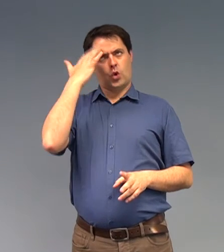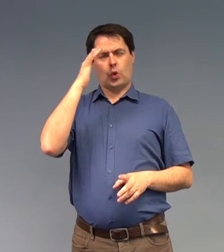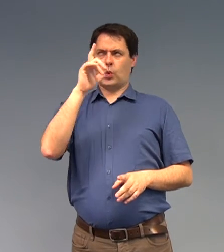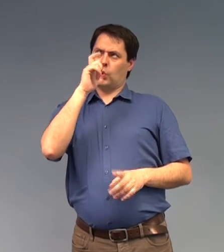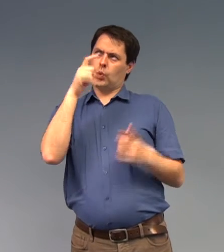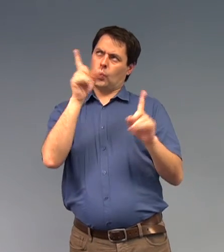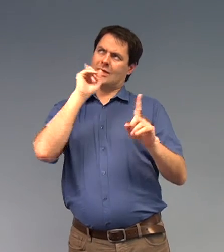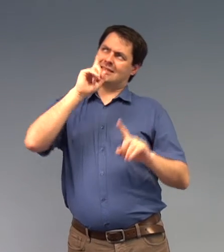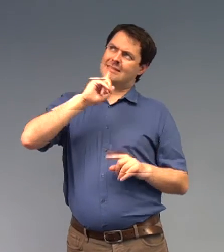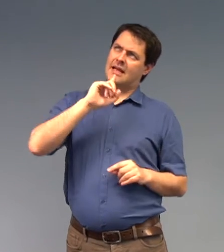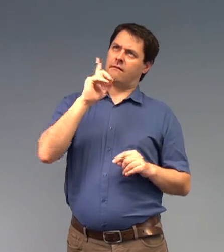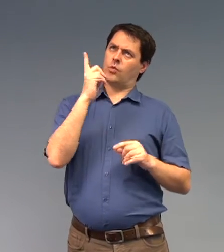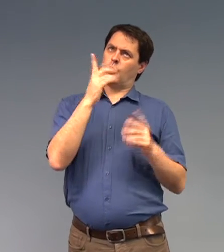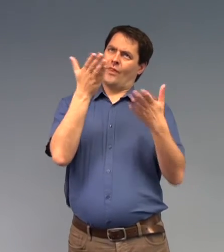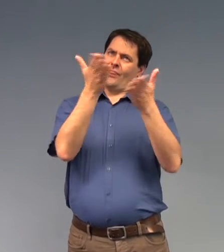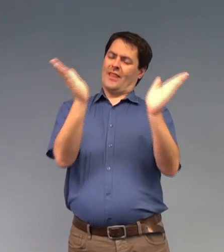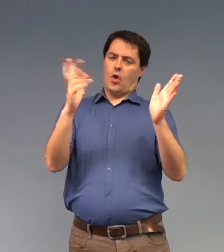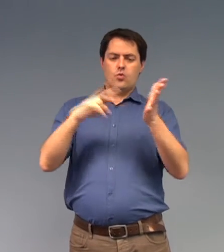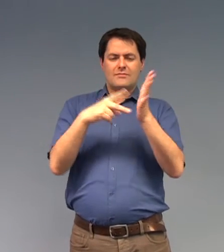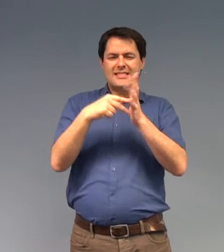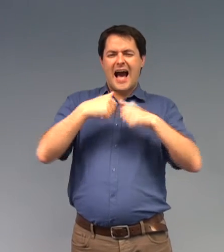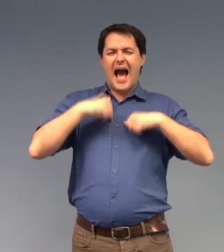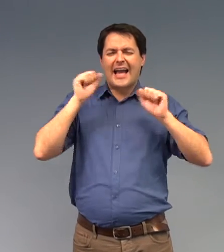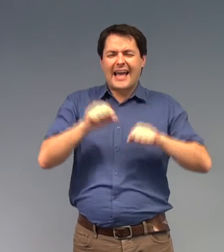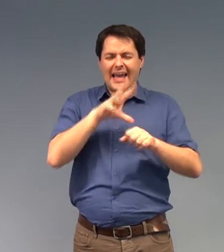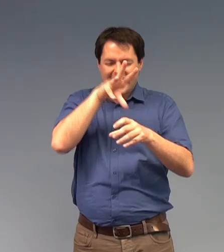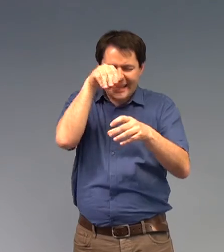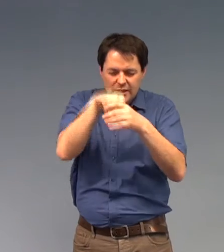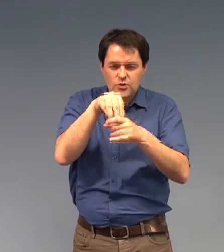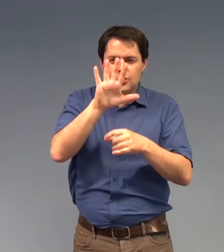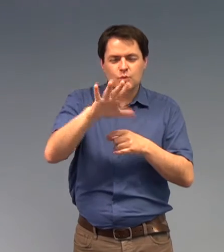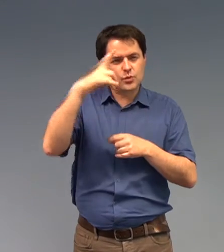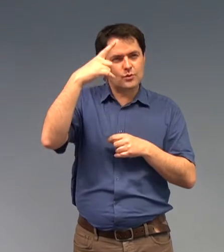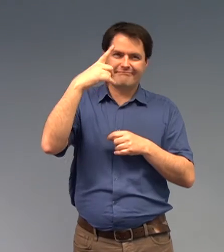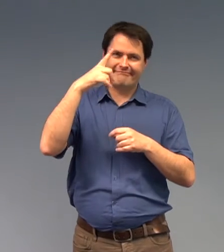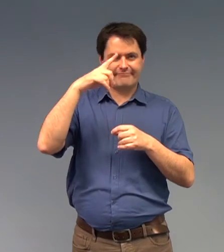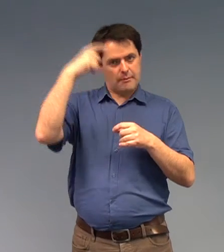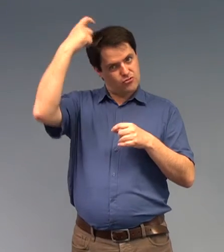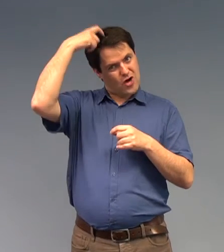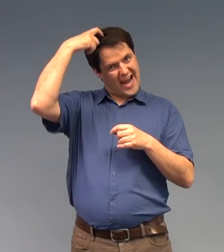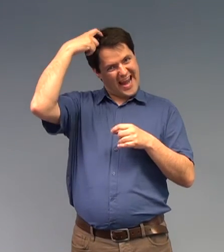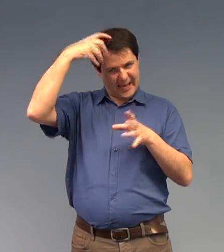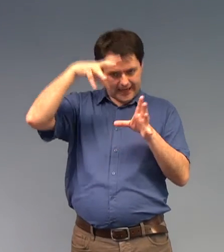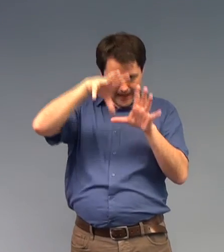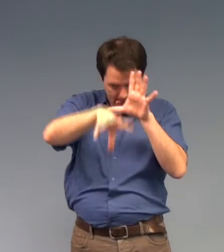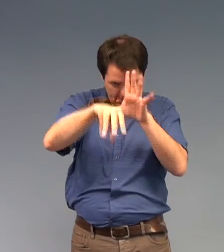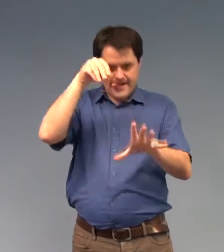and they have to imagine who their audience might be. So, imagine who the Deaf audience is and then trying to-